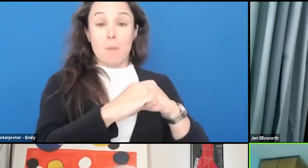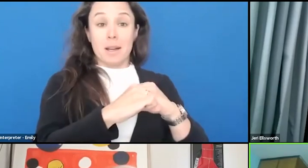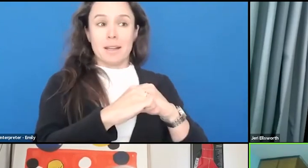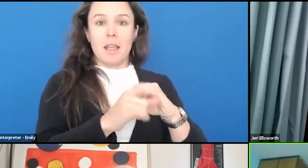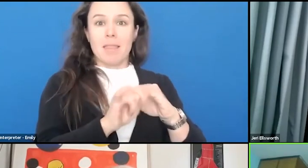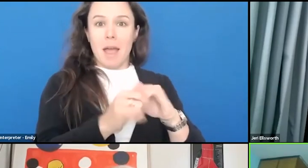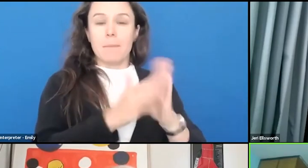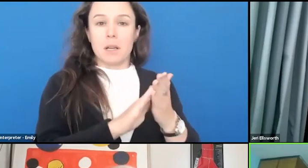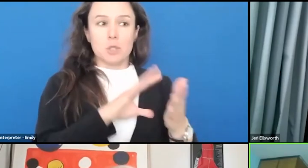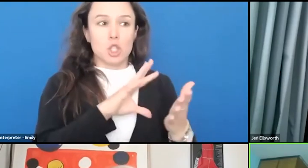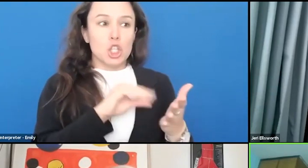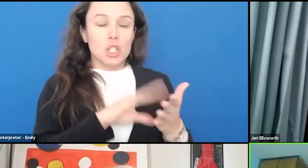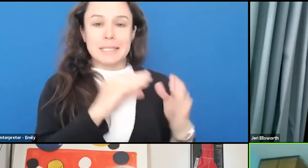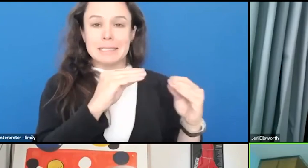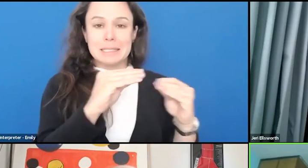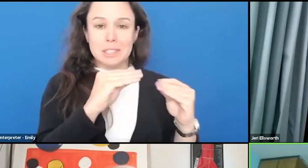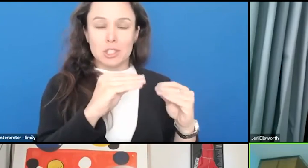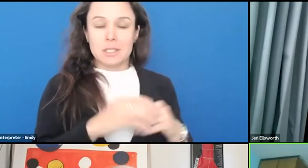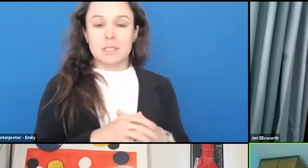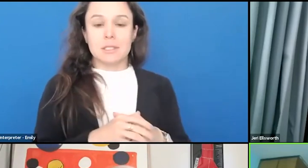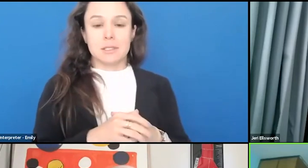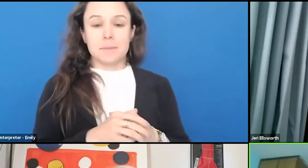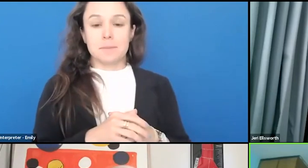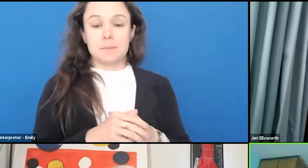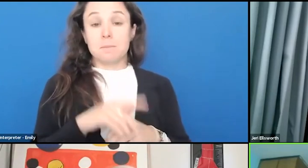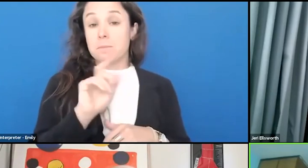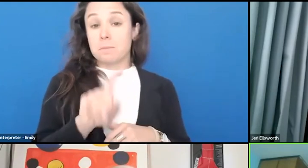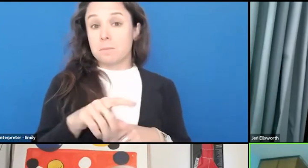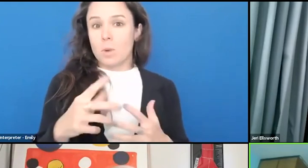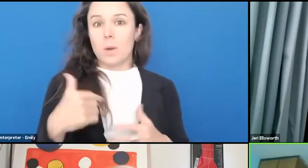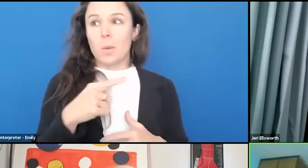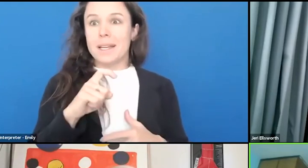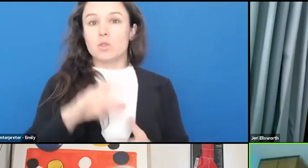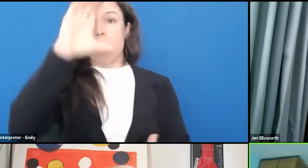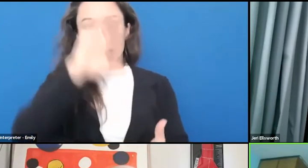the teaching. And the question is we have to believe that something is going to work